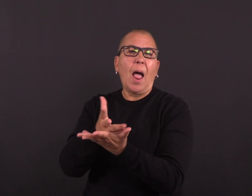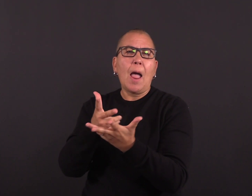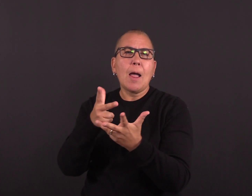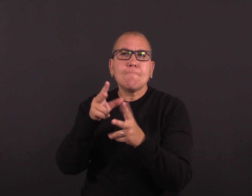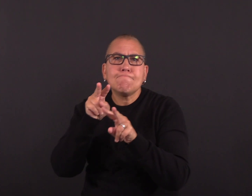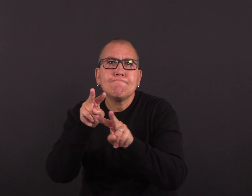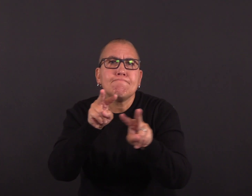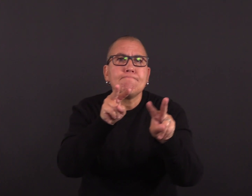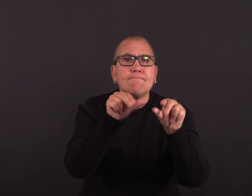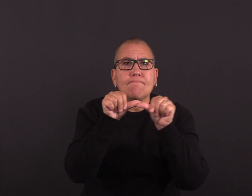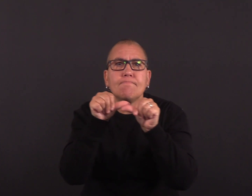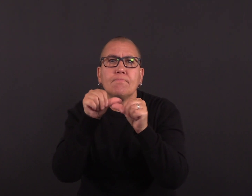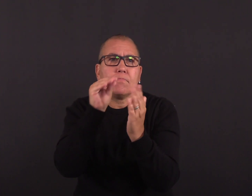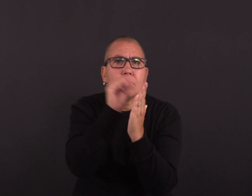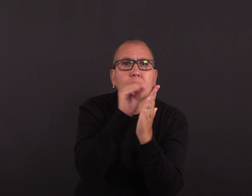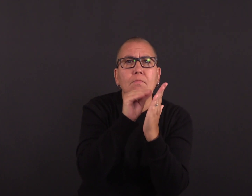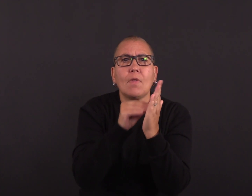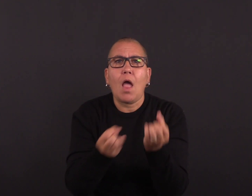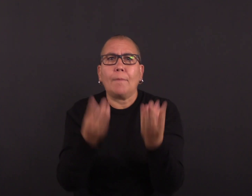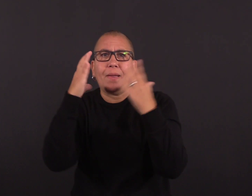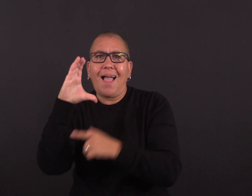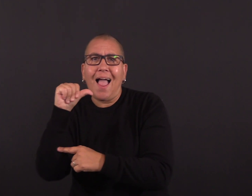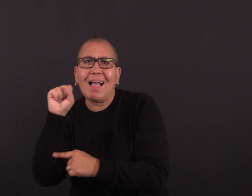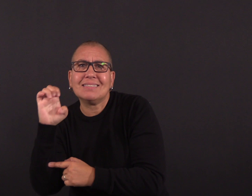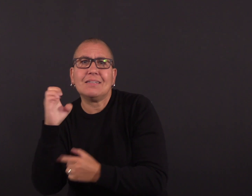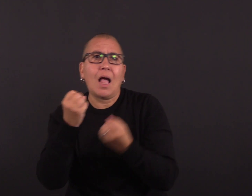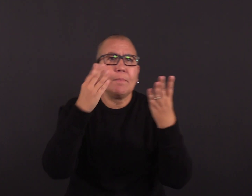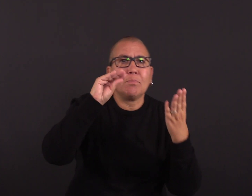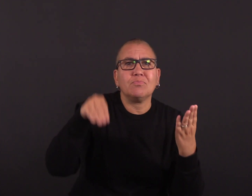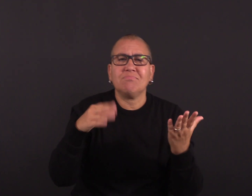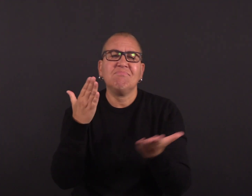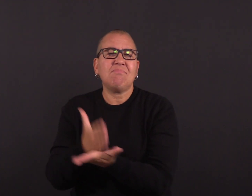said Dr. Robert Wachter, professor and chair of the Department of Medicine at